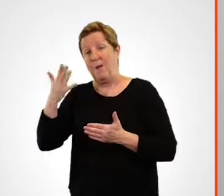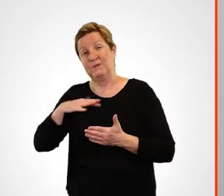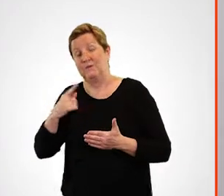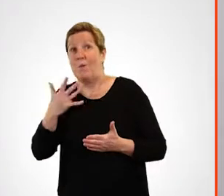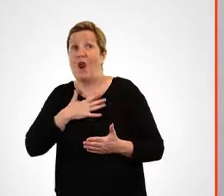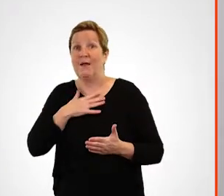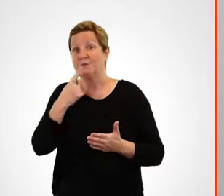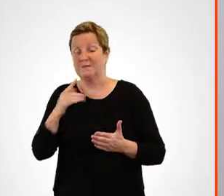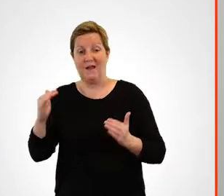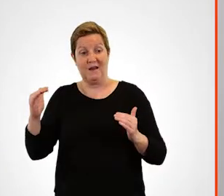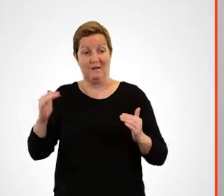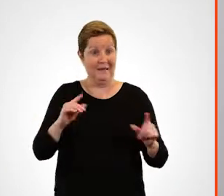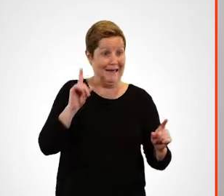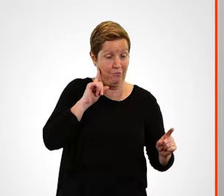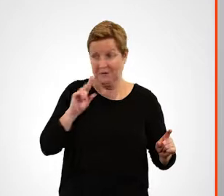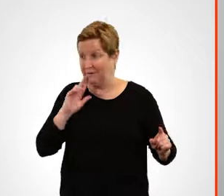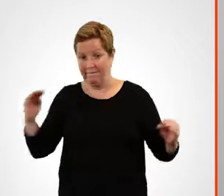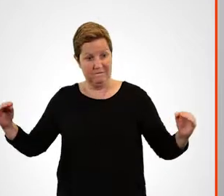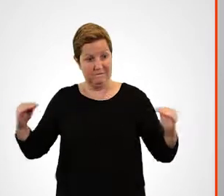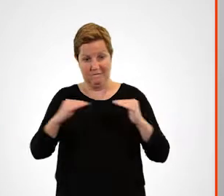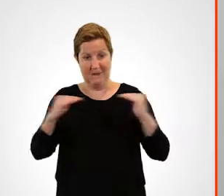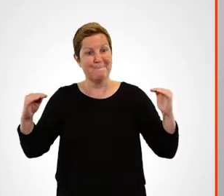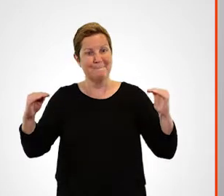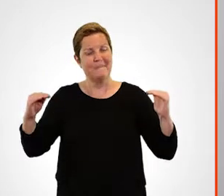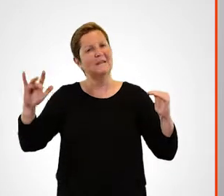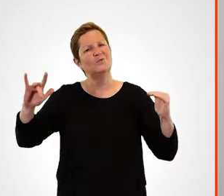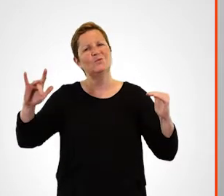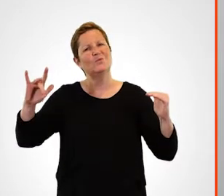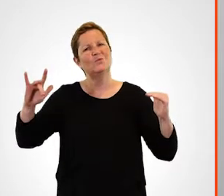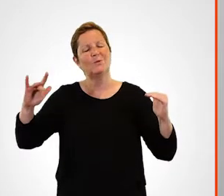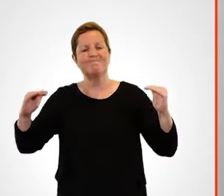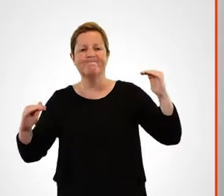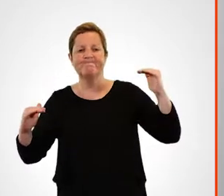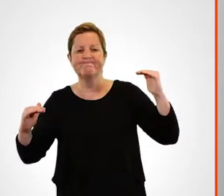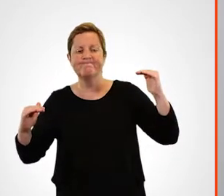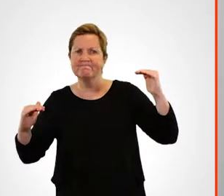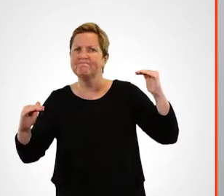that's level with those who are hearing. That's not the case yet. But as we continue to work on this,